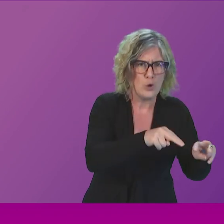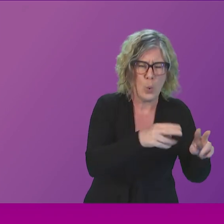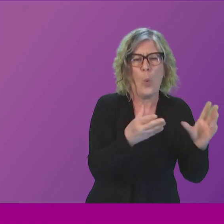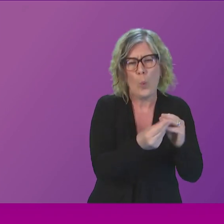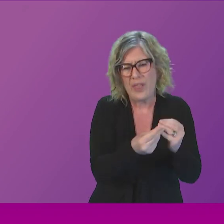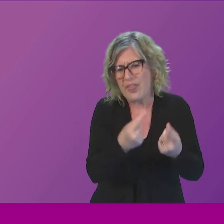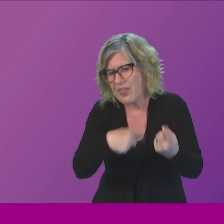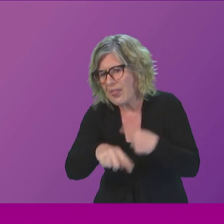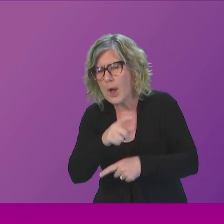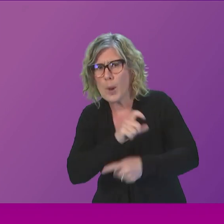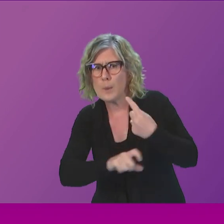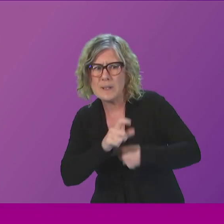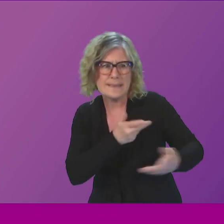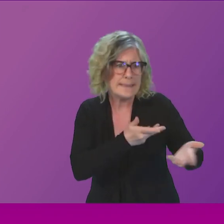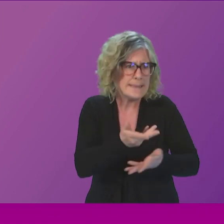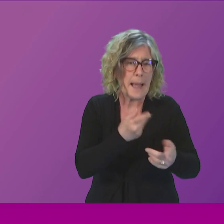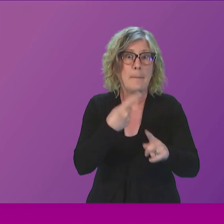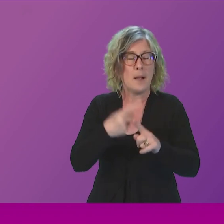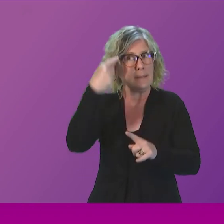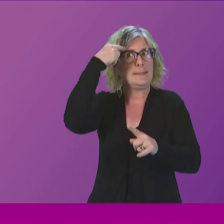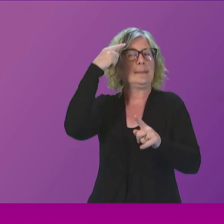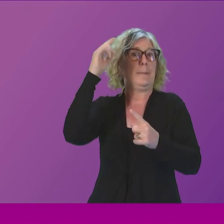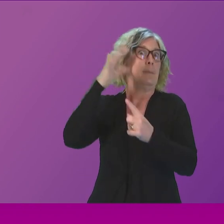communities—and safety is its highest priority.